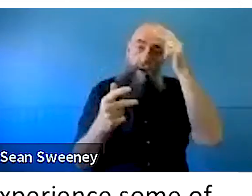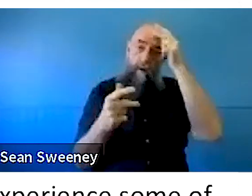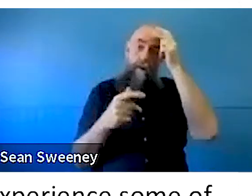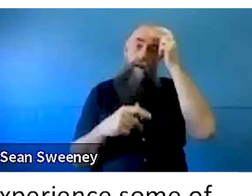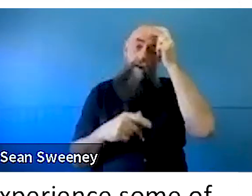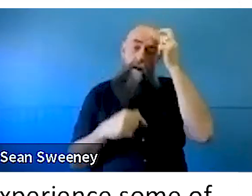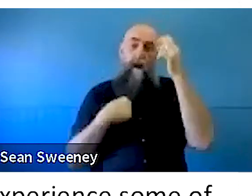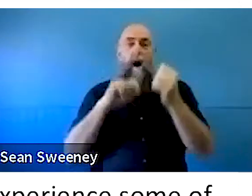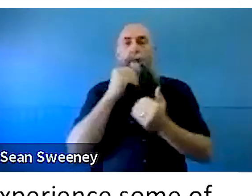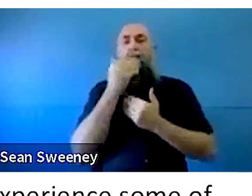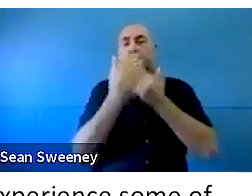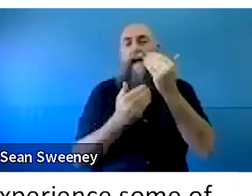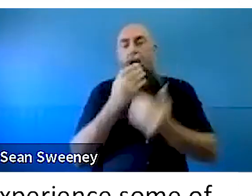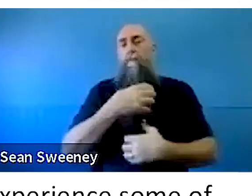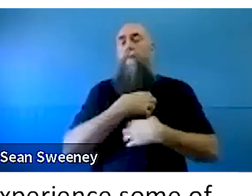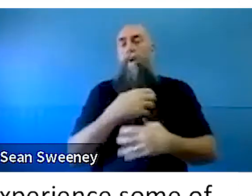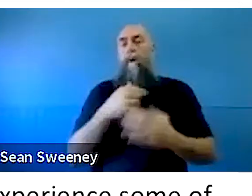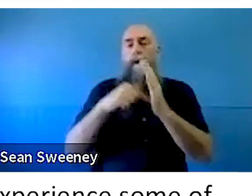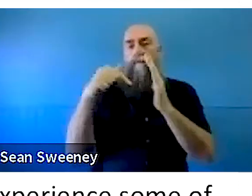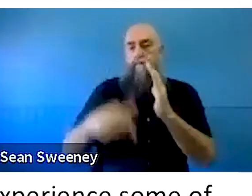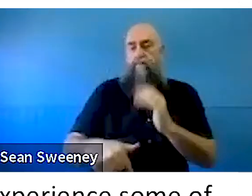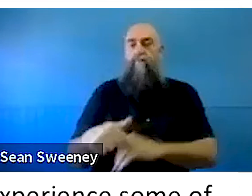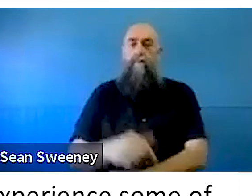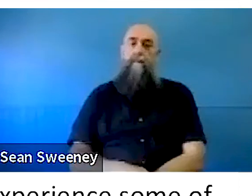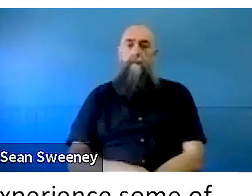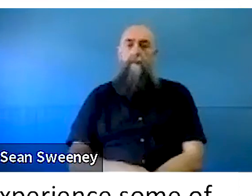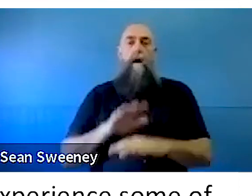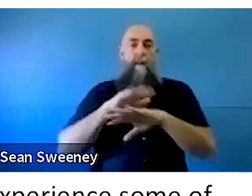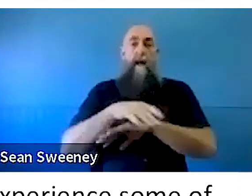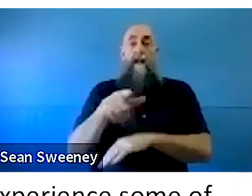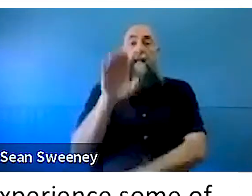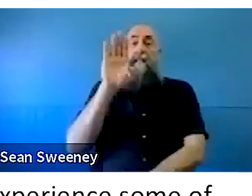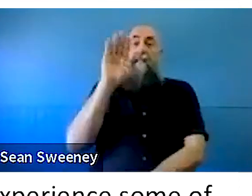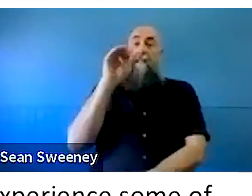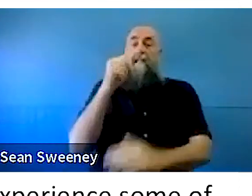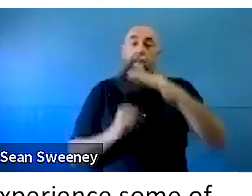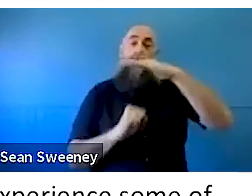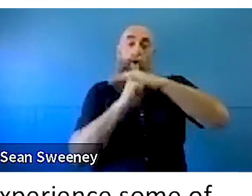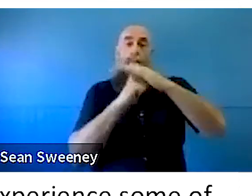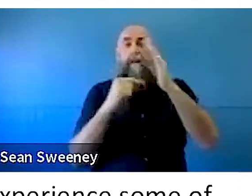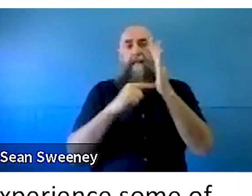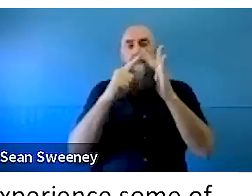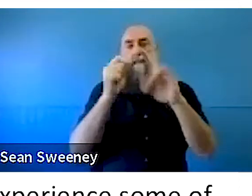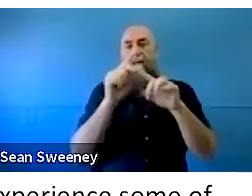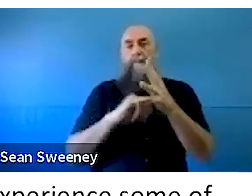disabilities. It is certainly the case for Aboriginal people in nonindigenous